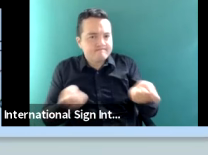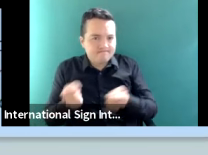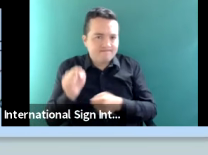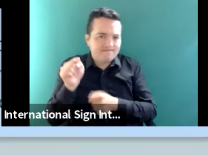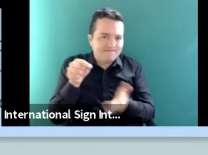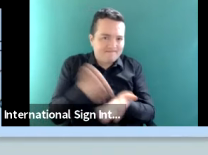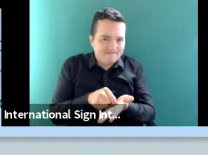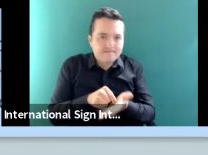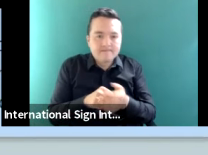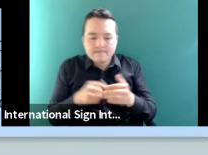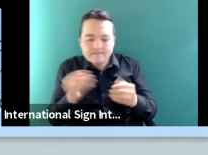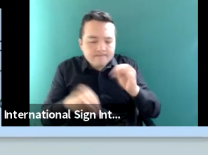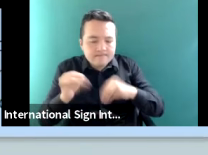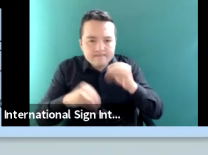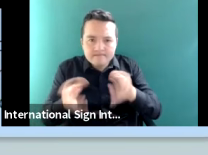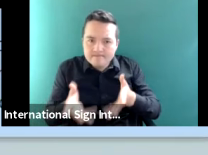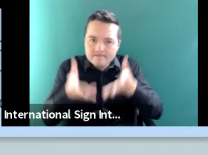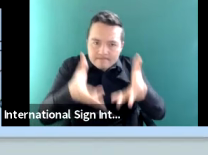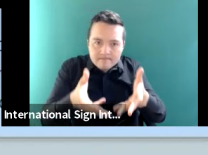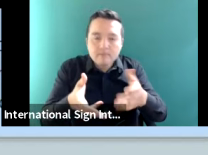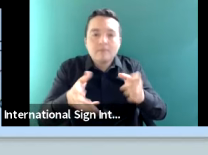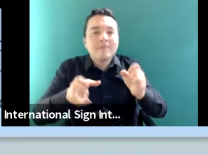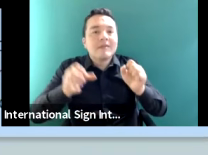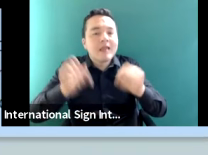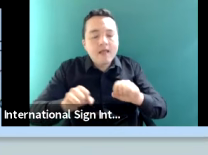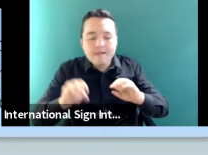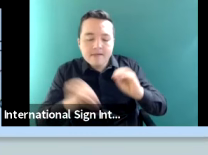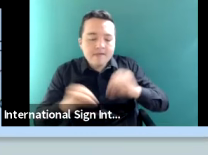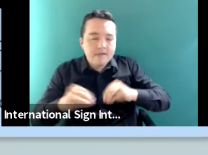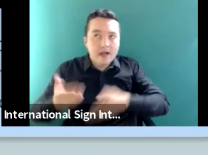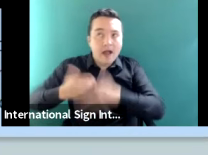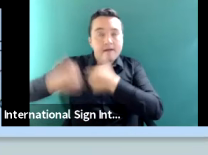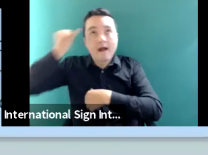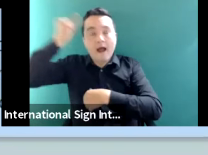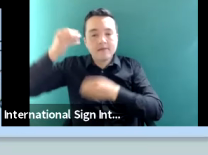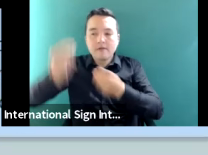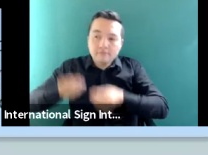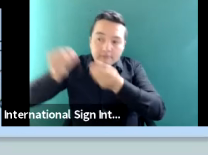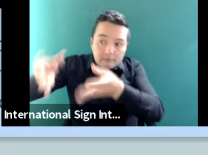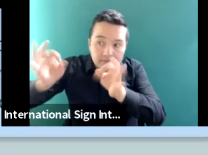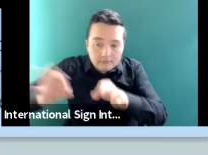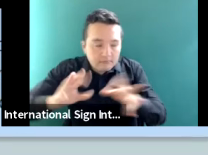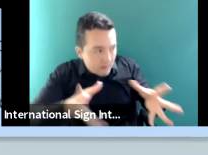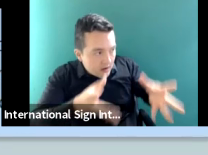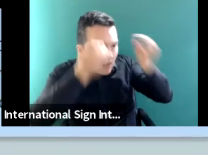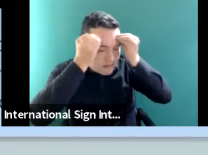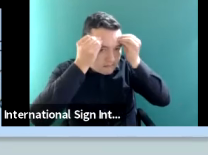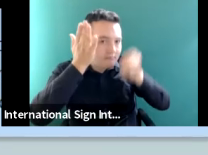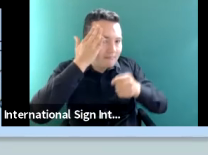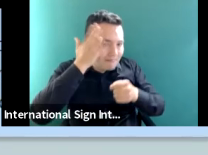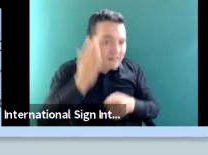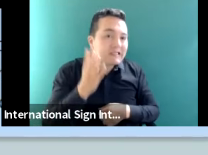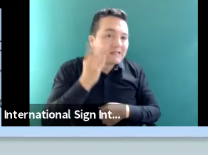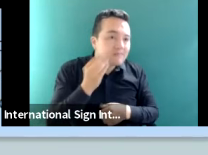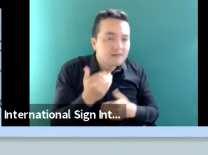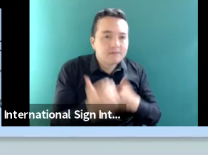And we made them available for the Arabic region.